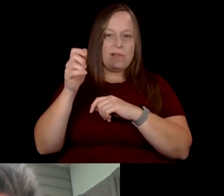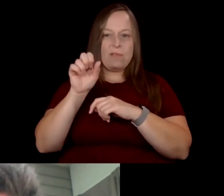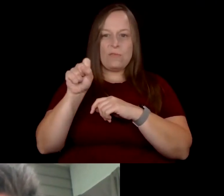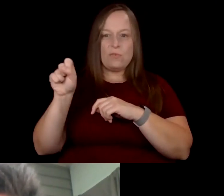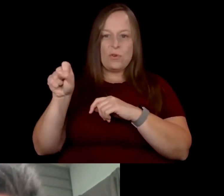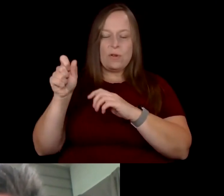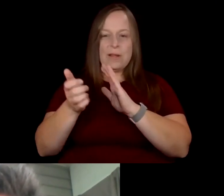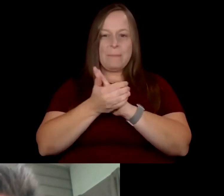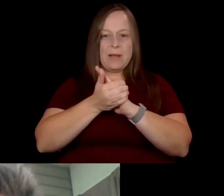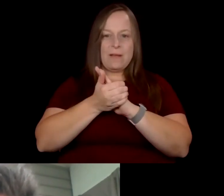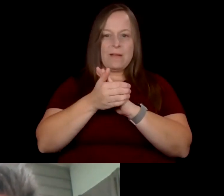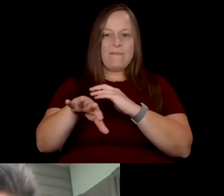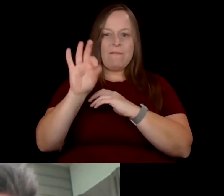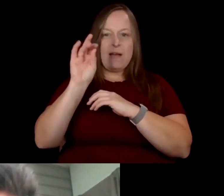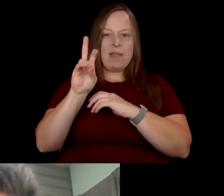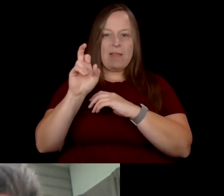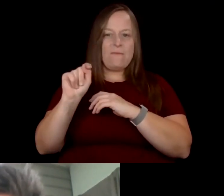"they would find that the vet is not credible."